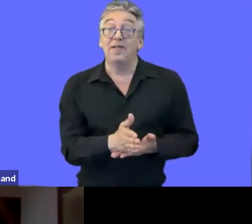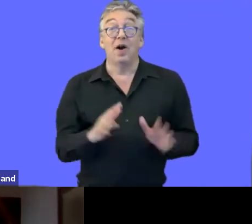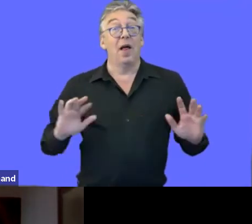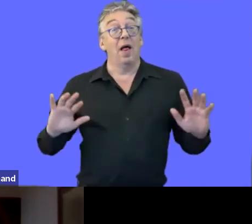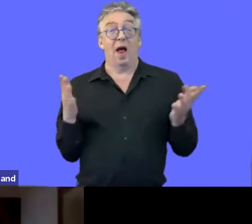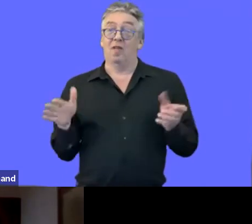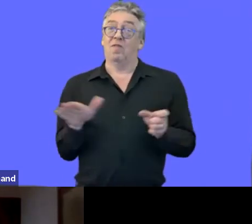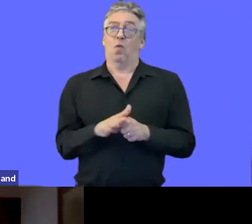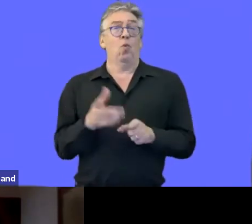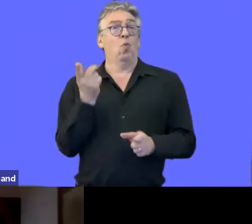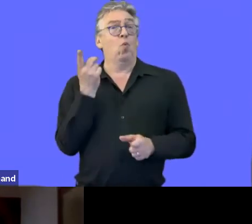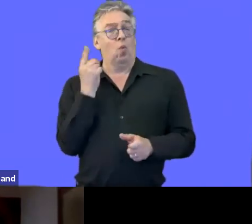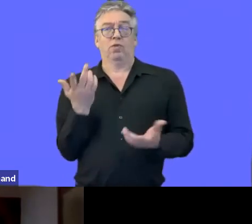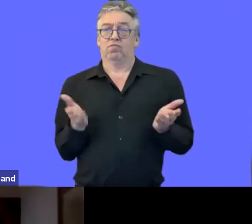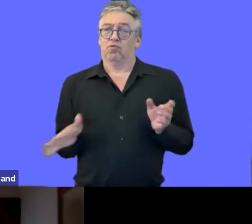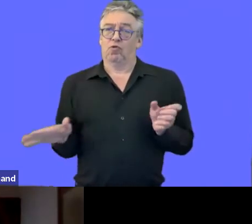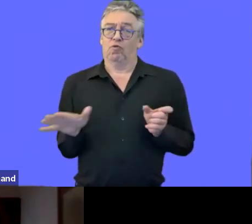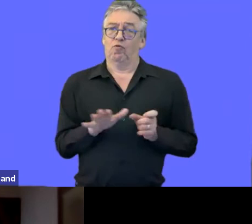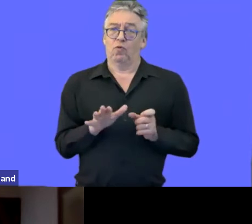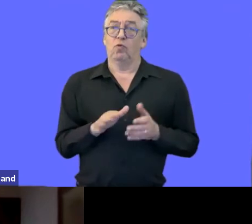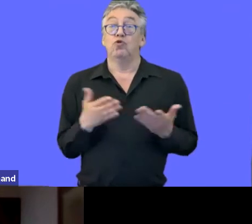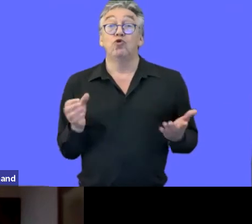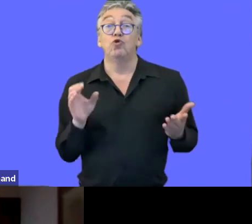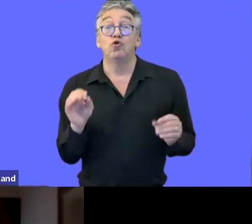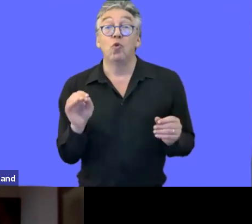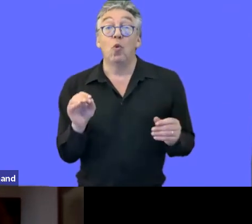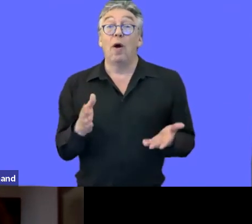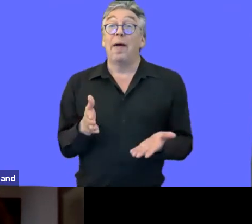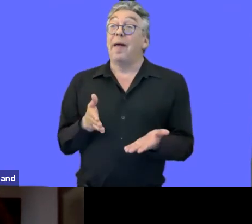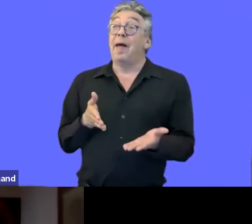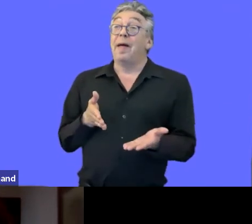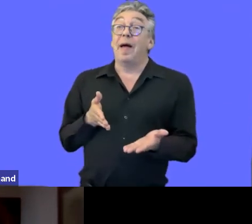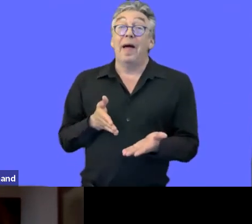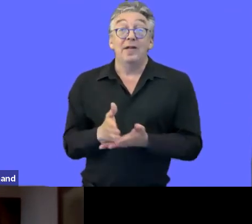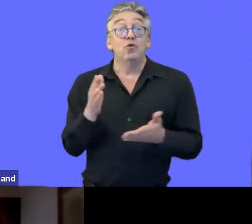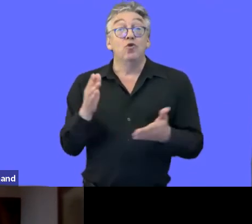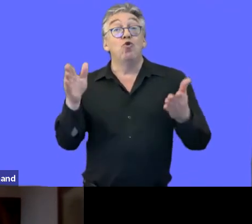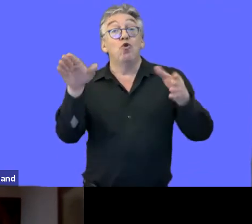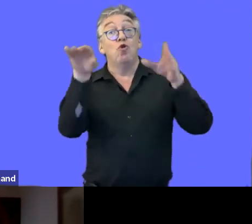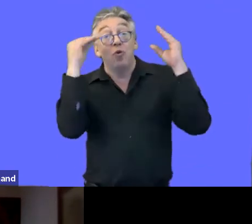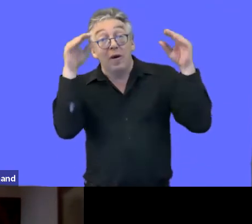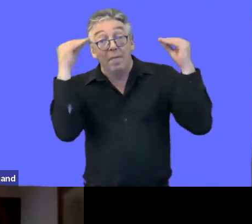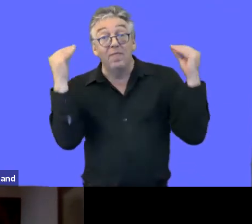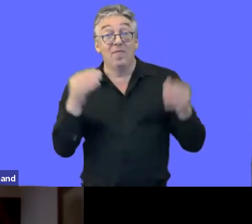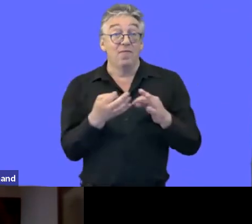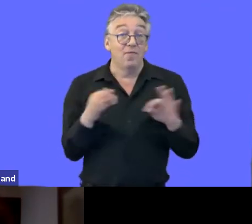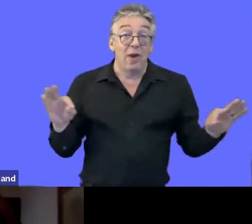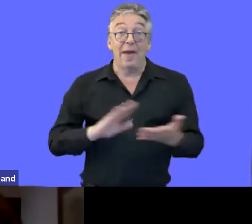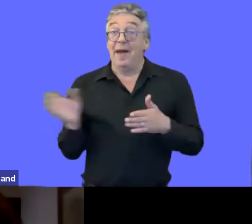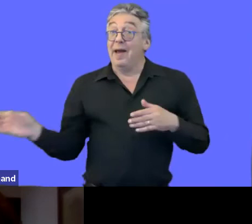and therefore, remedies such as access to barrierfree education with interpretation are really important.